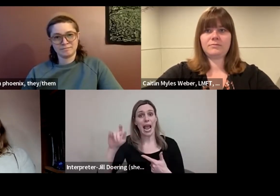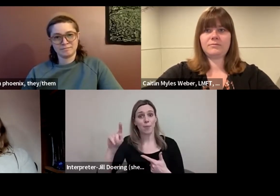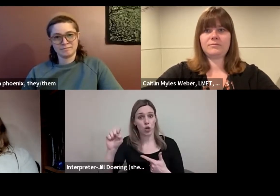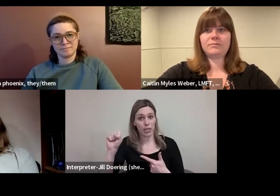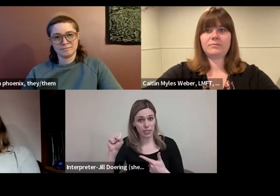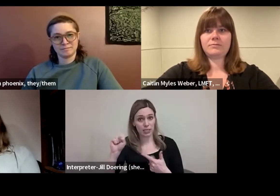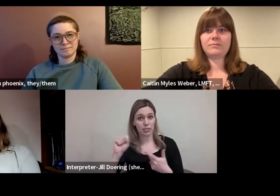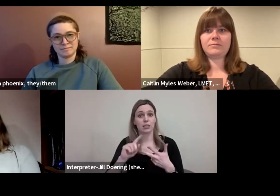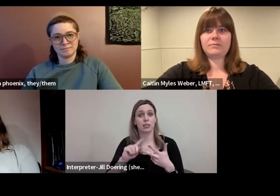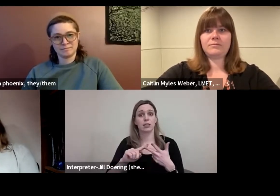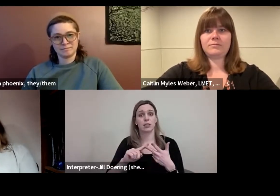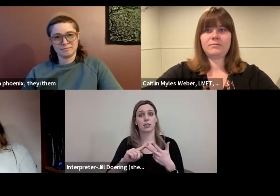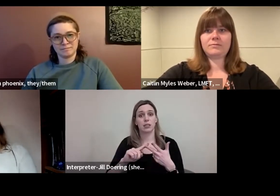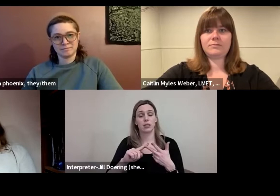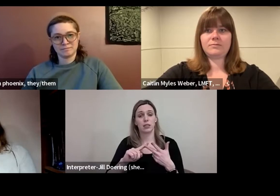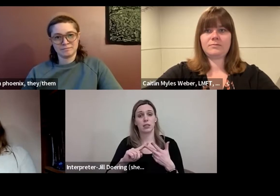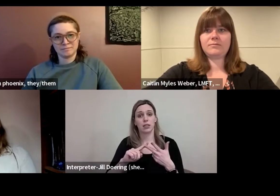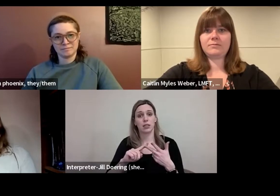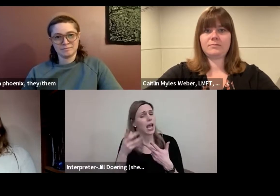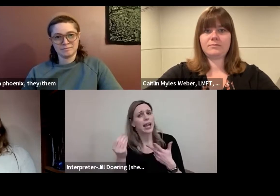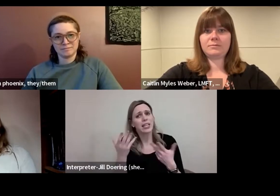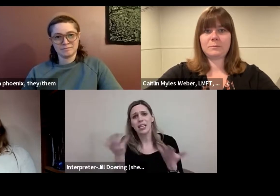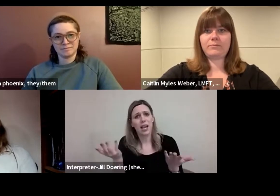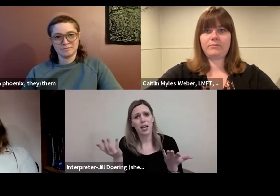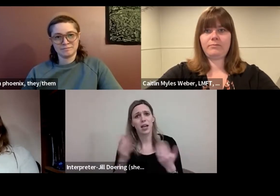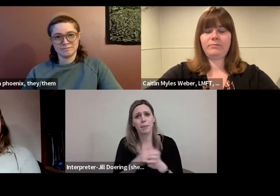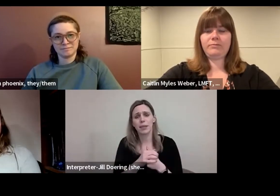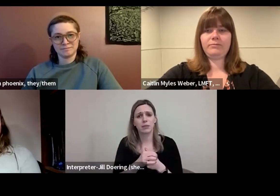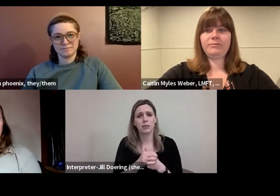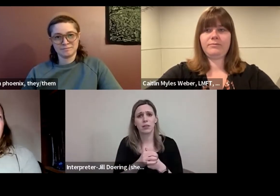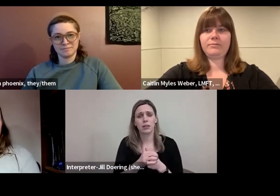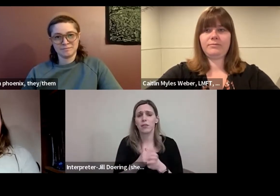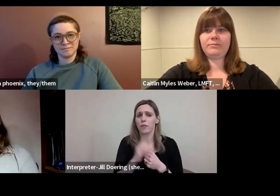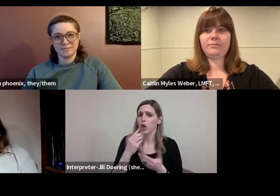And yeah, that's, I guess pretty good for now.